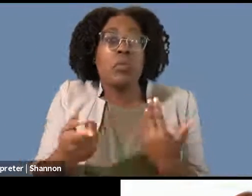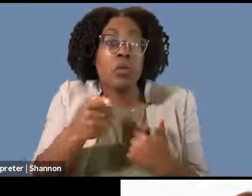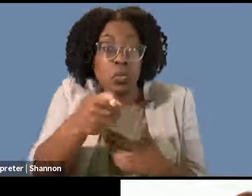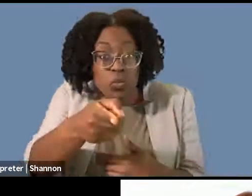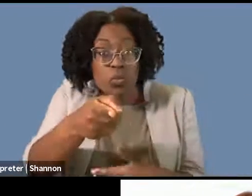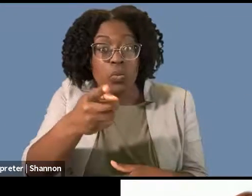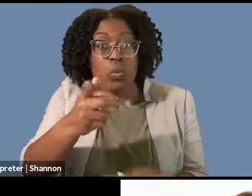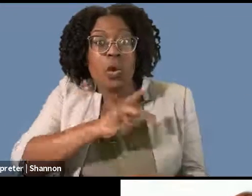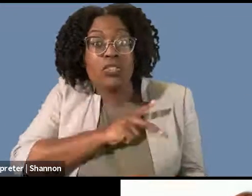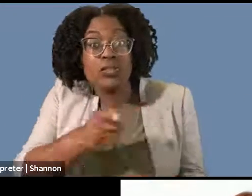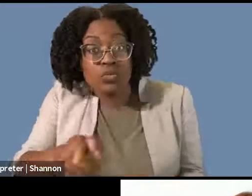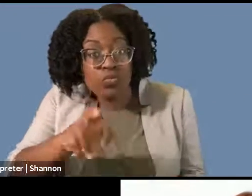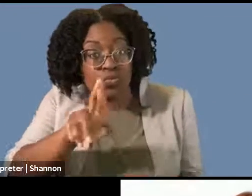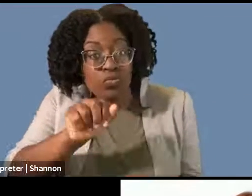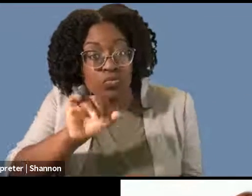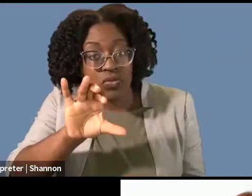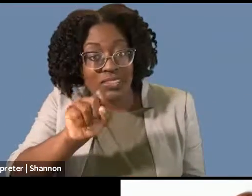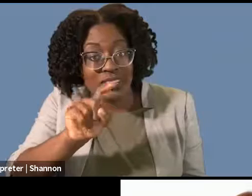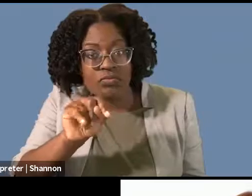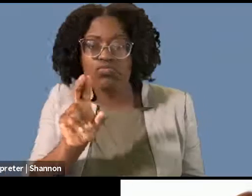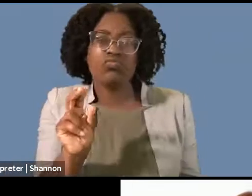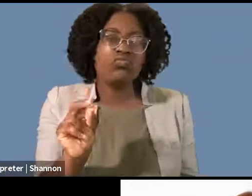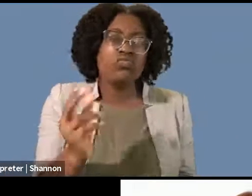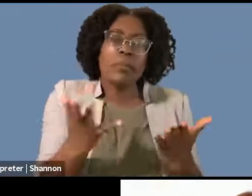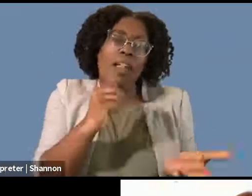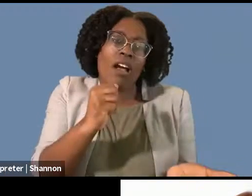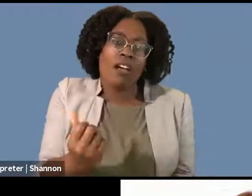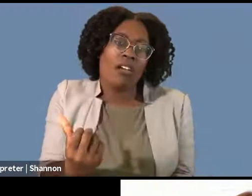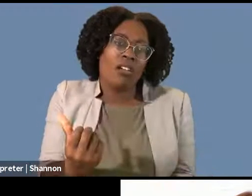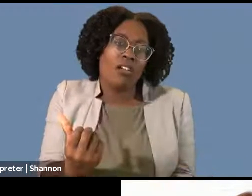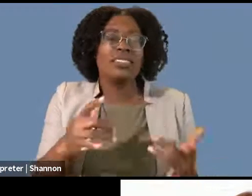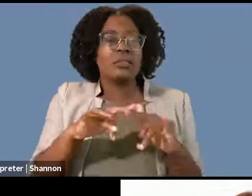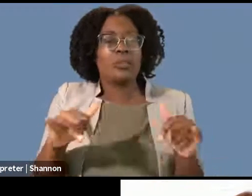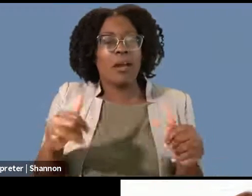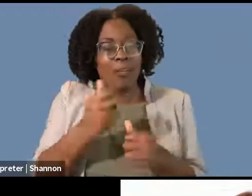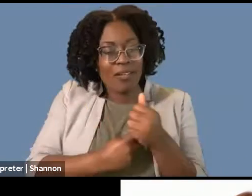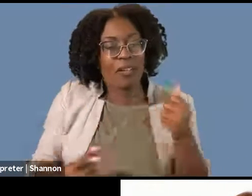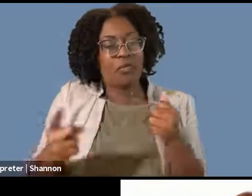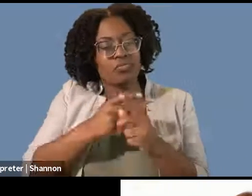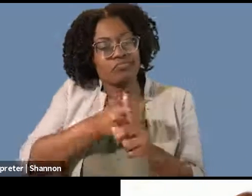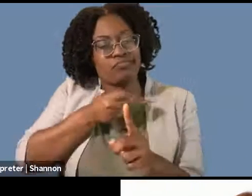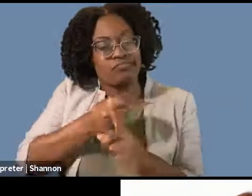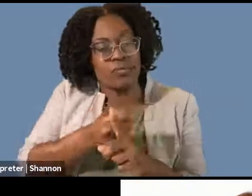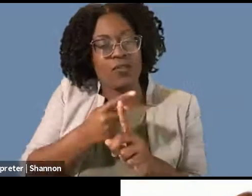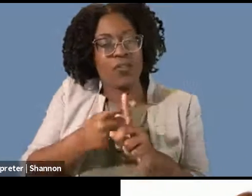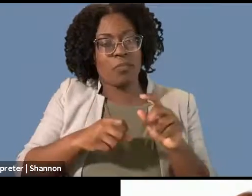every single one of us is being impacted by structural racism. That's why I come back to the